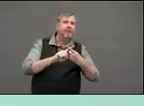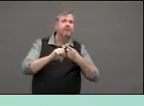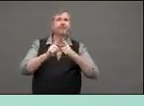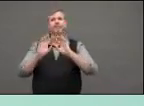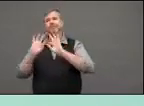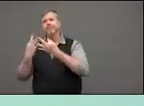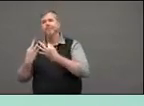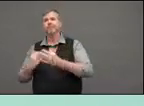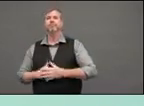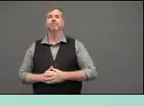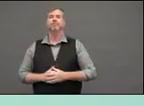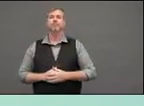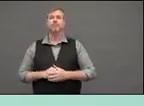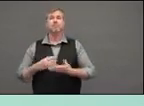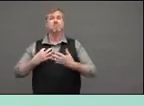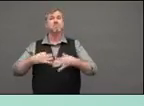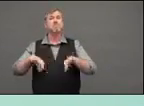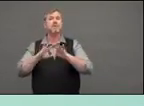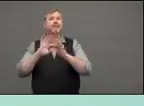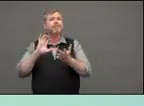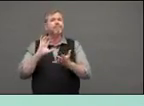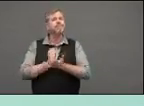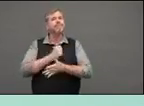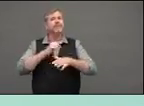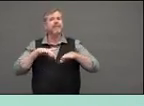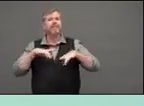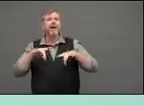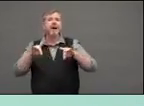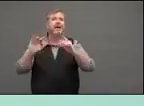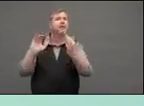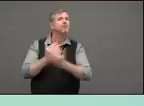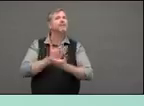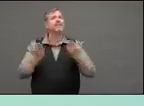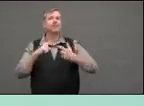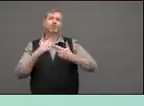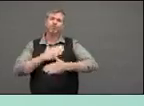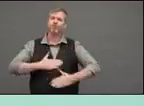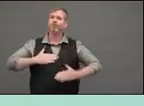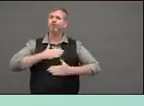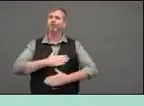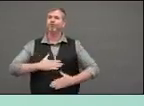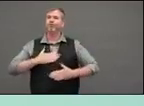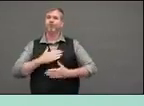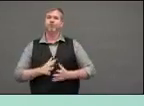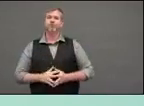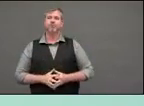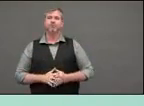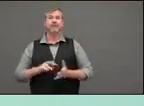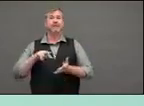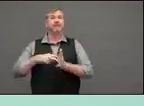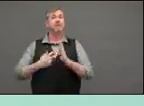is something that will be helpful so for me i go home i take a shower i eat i play some games